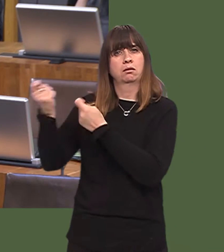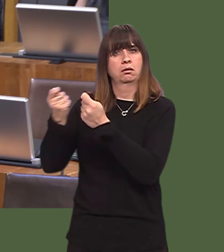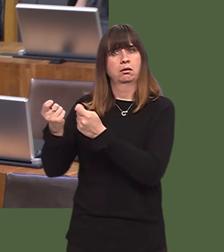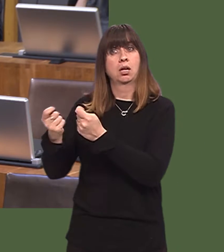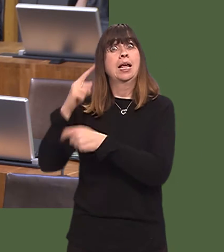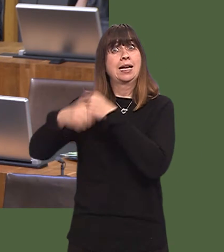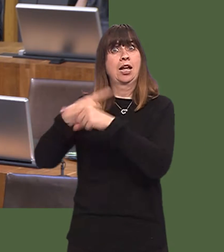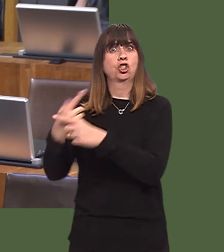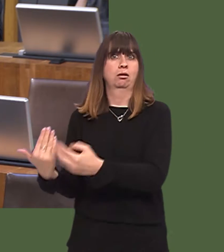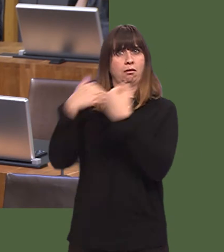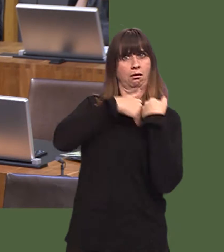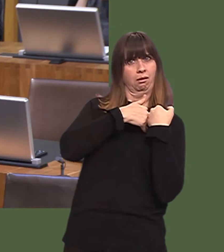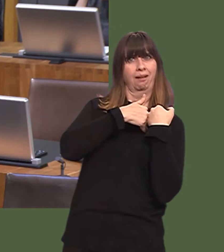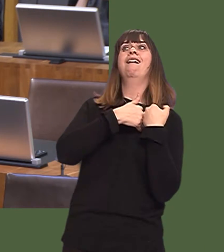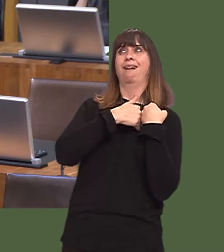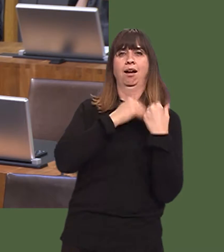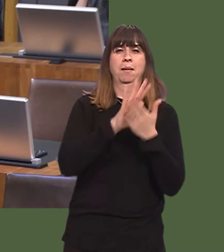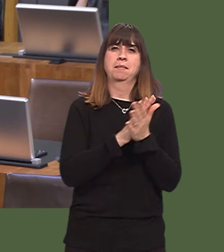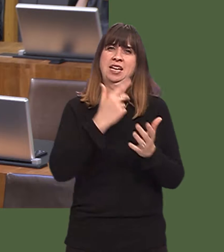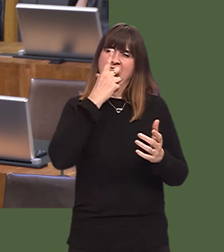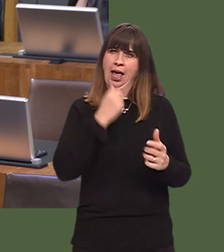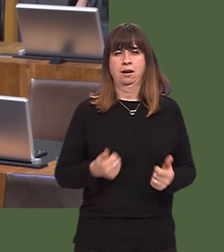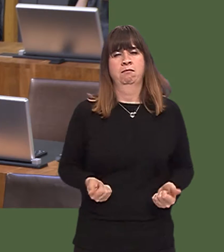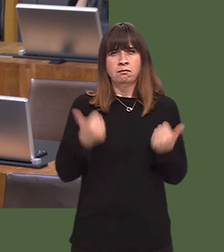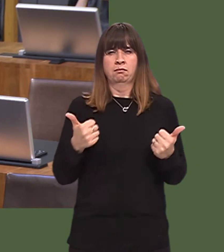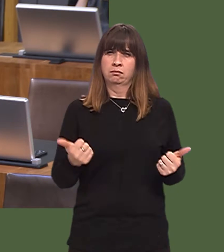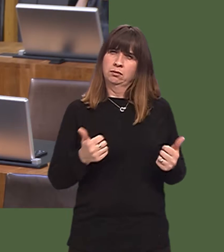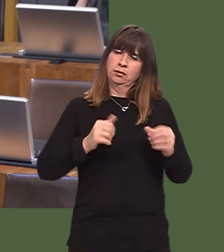That gives us the opportunity to put in place a proper training package with pay and with